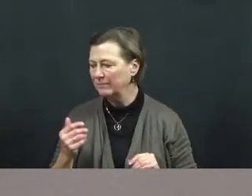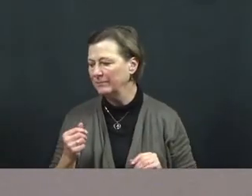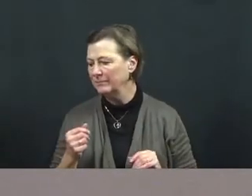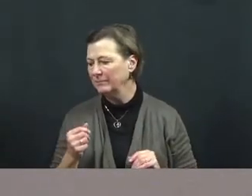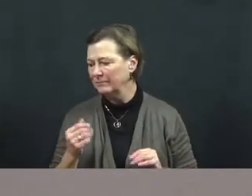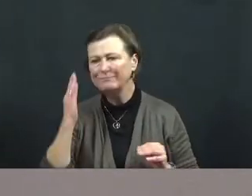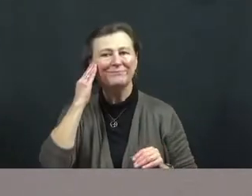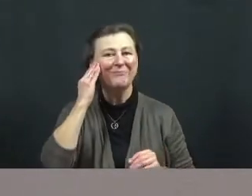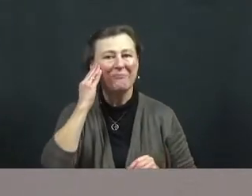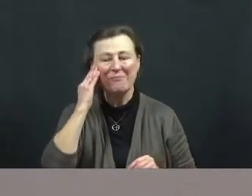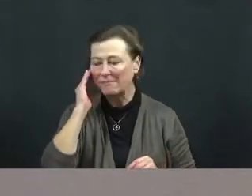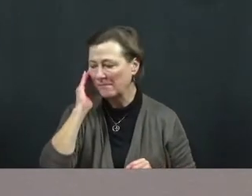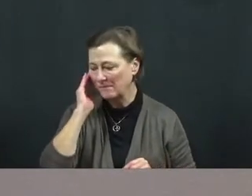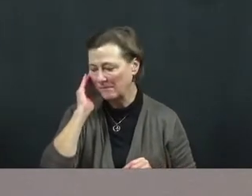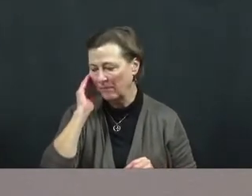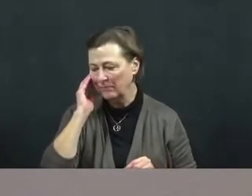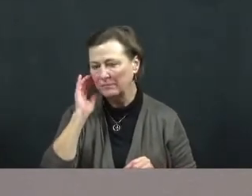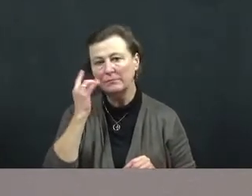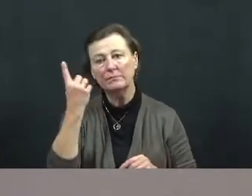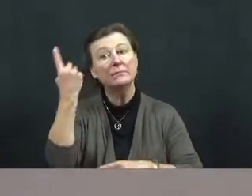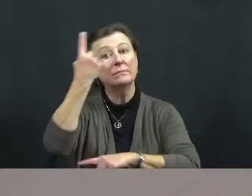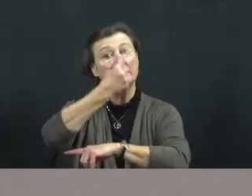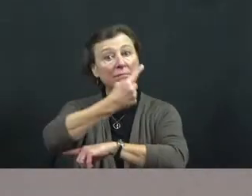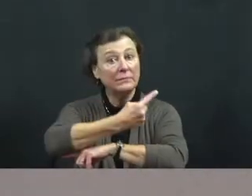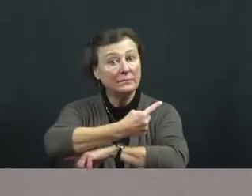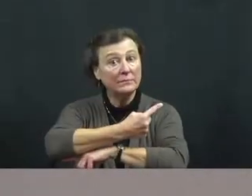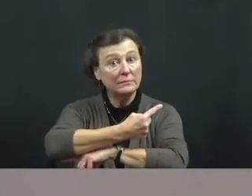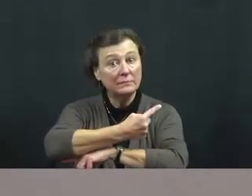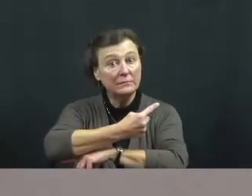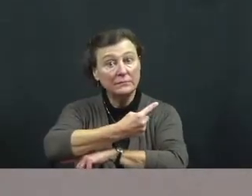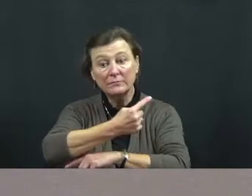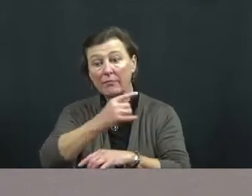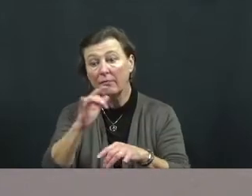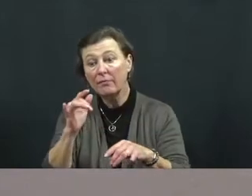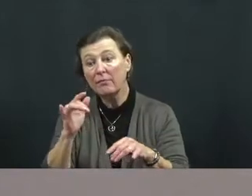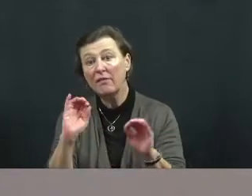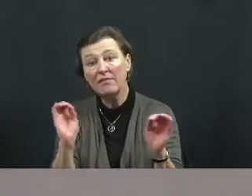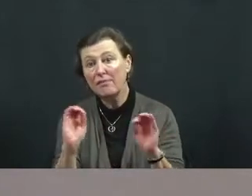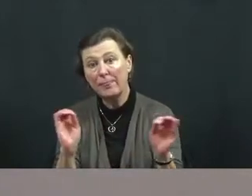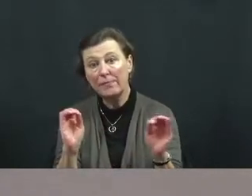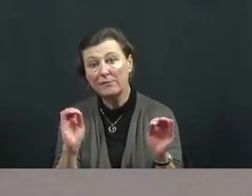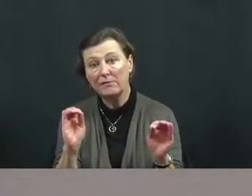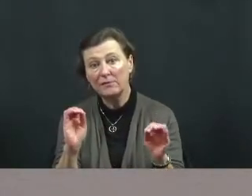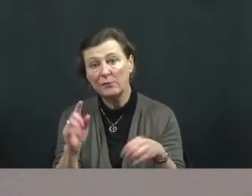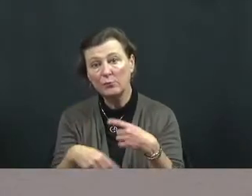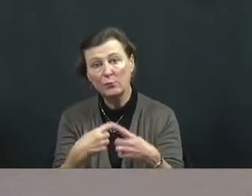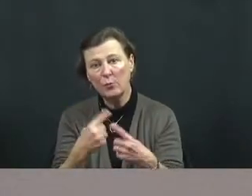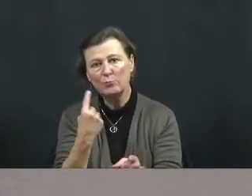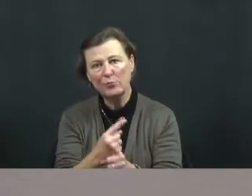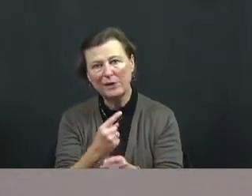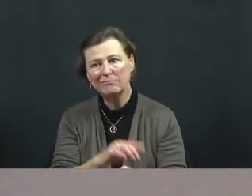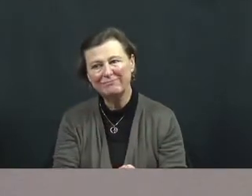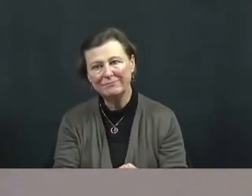You know, one of those days where nothing goes right.